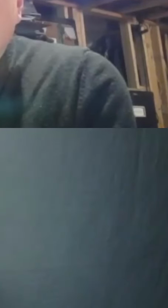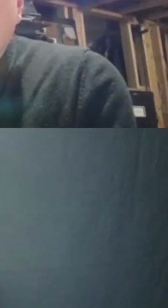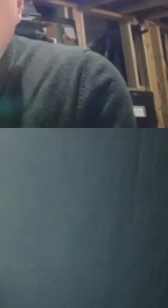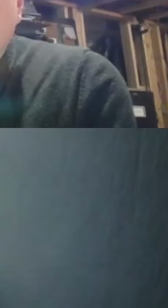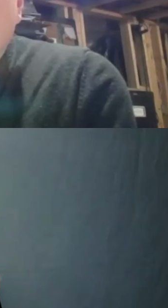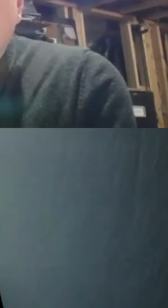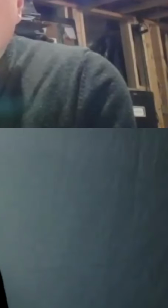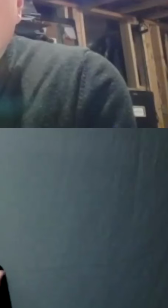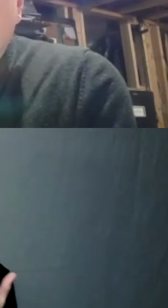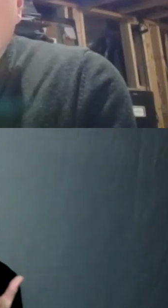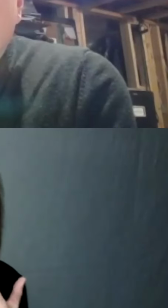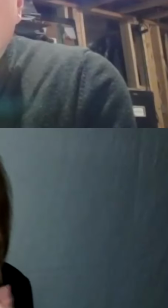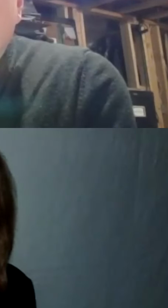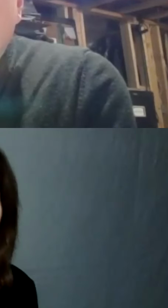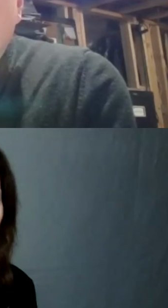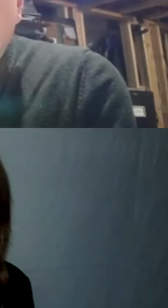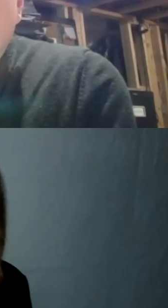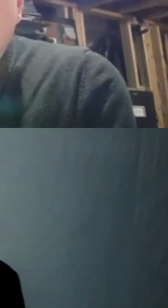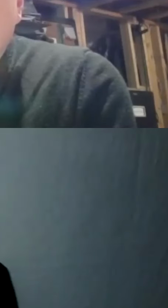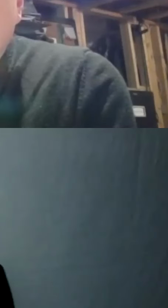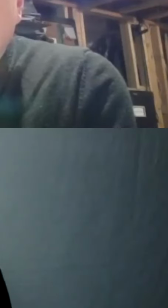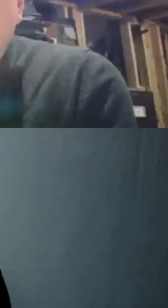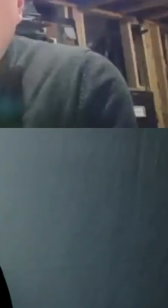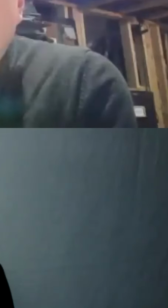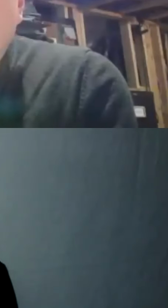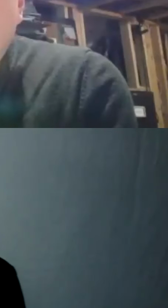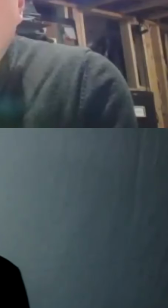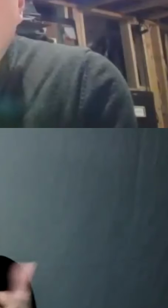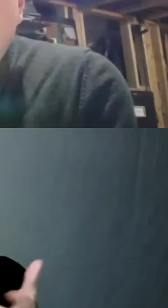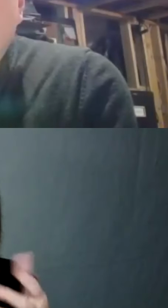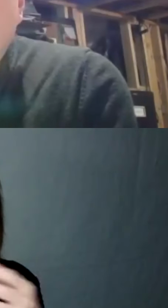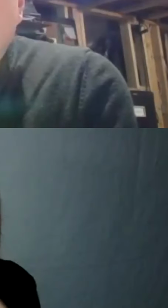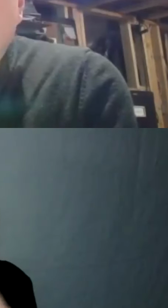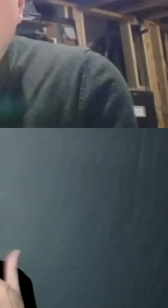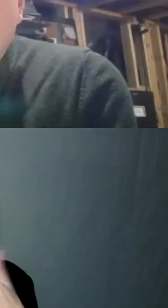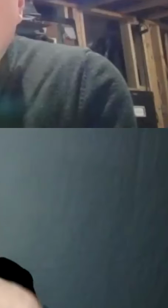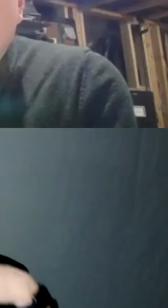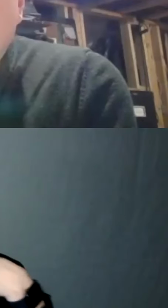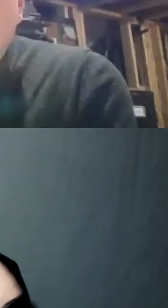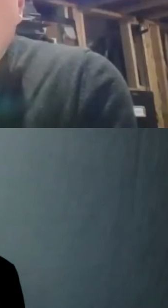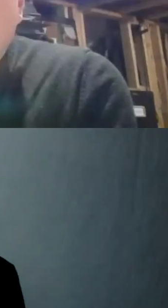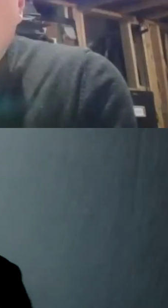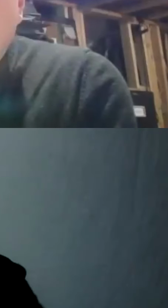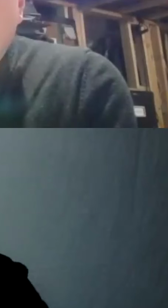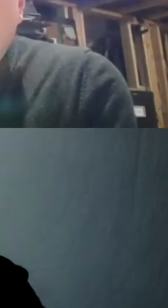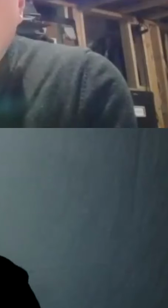on the direct funding program and all attendance who work for participants on the direct funding program